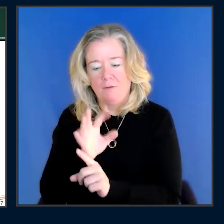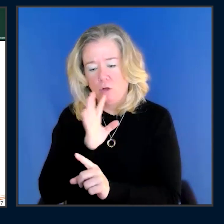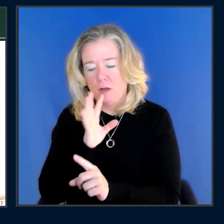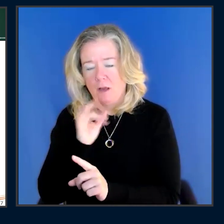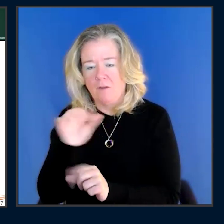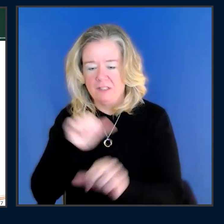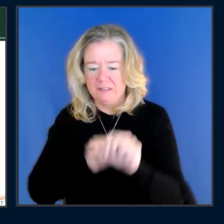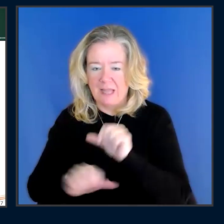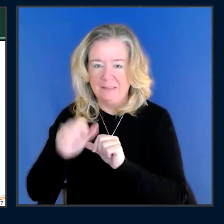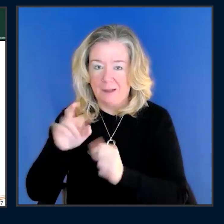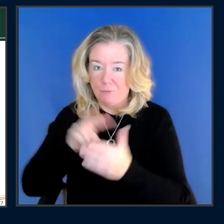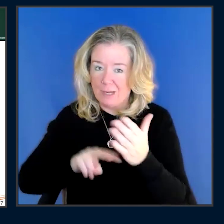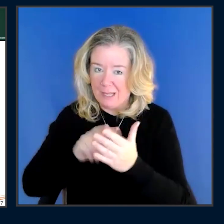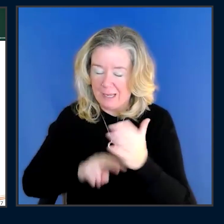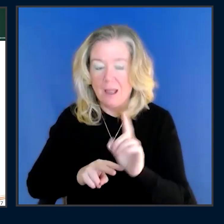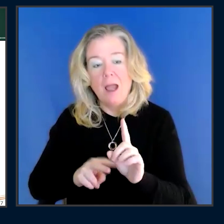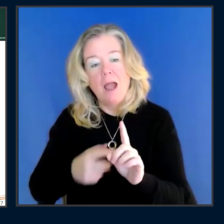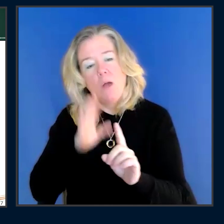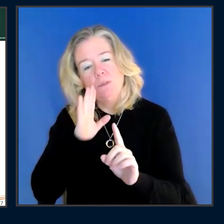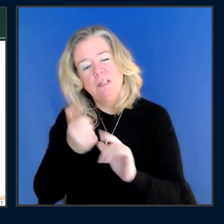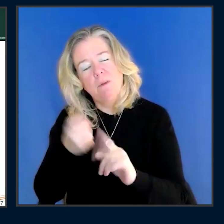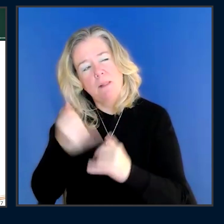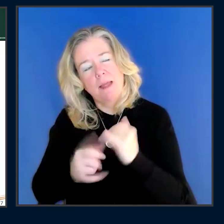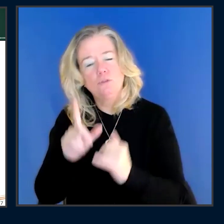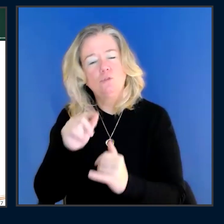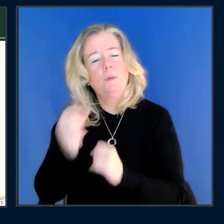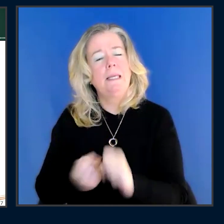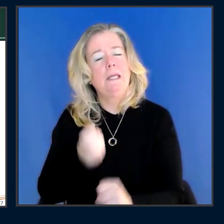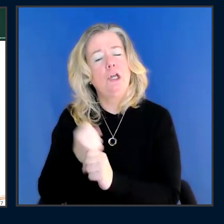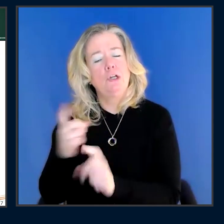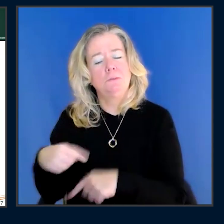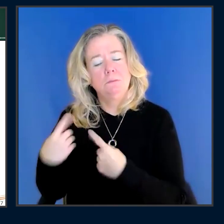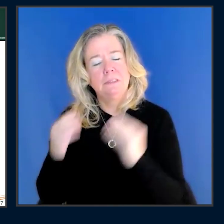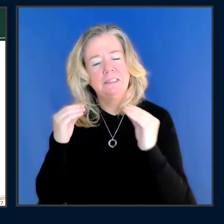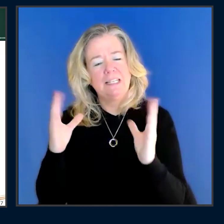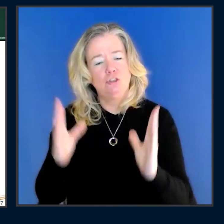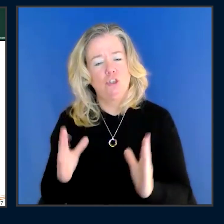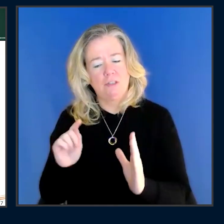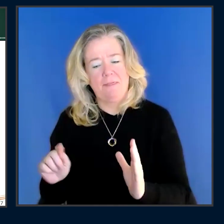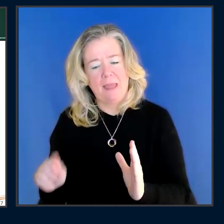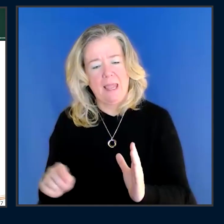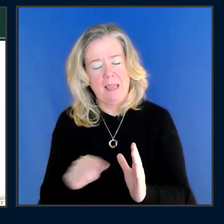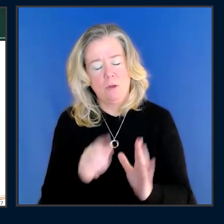however, is that I would say over the last 20 years, teachers did a wonderful job